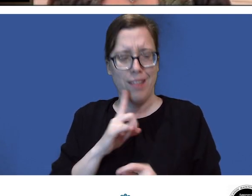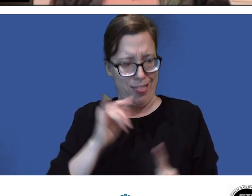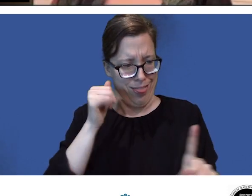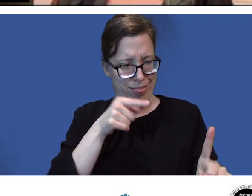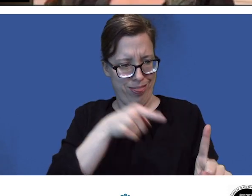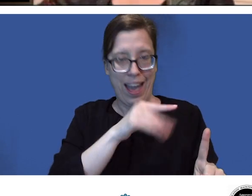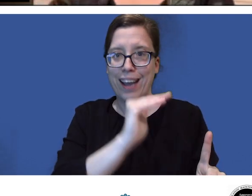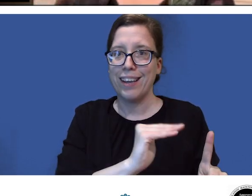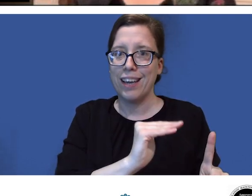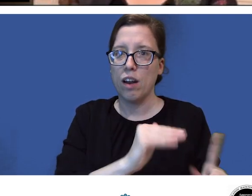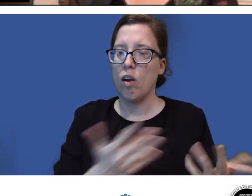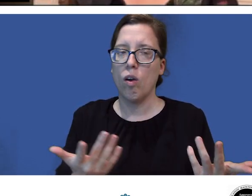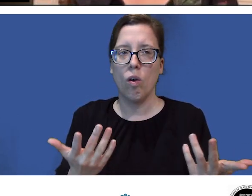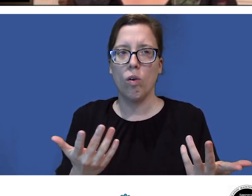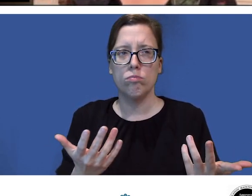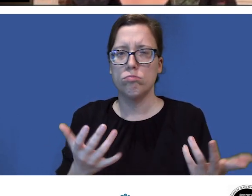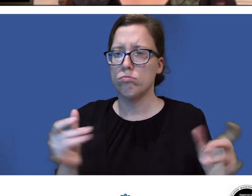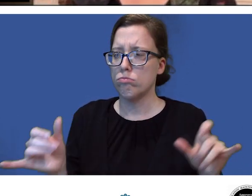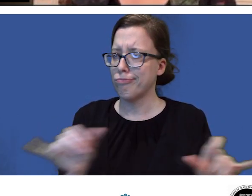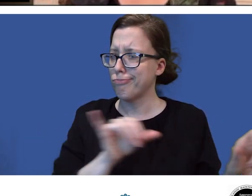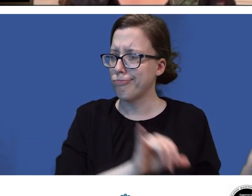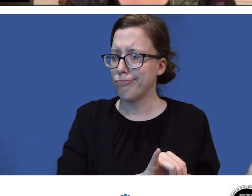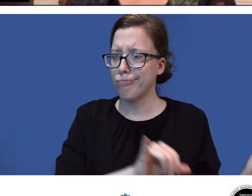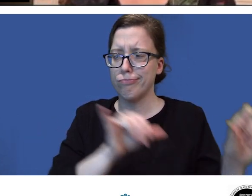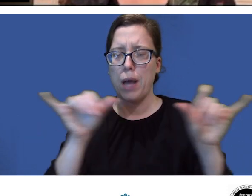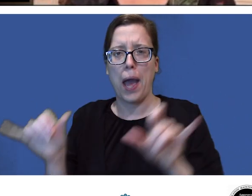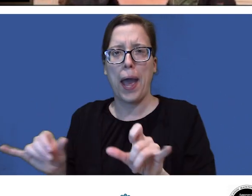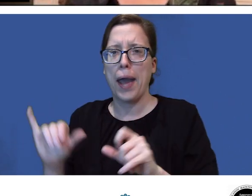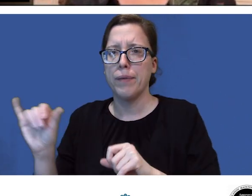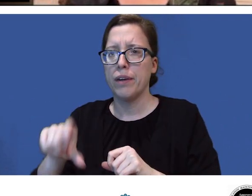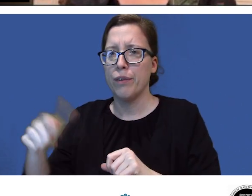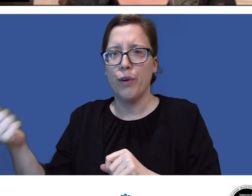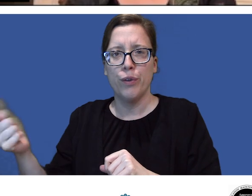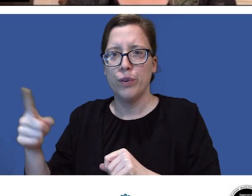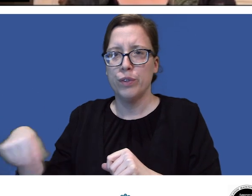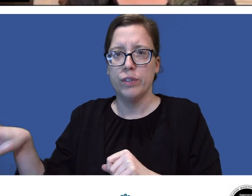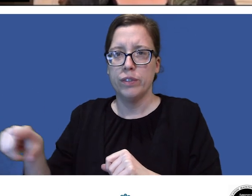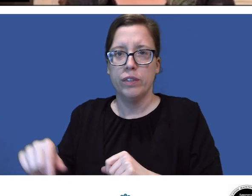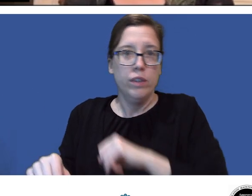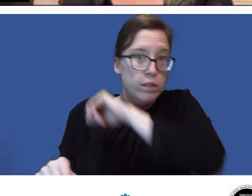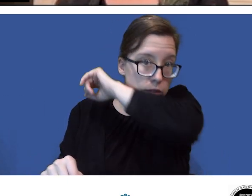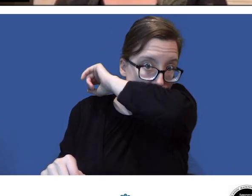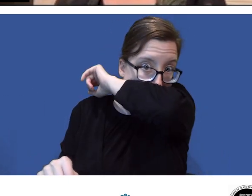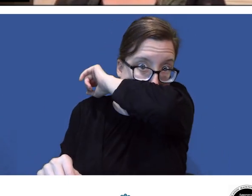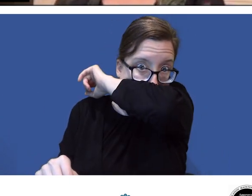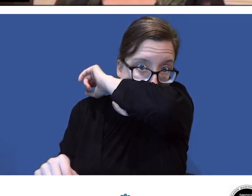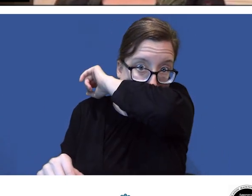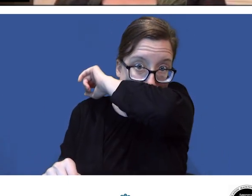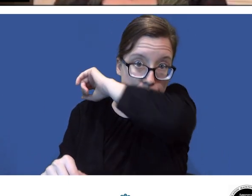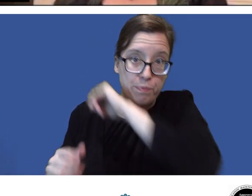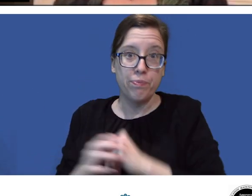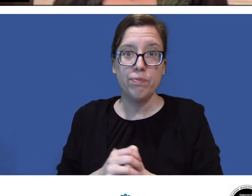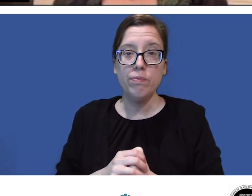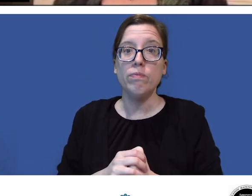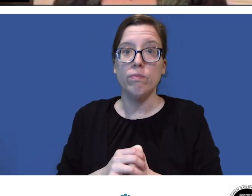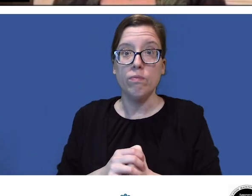So basically, treat that kiddo as you would anybody else.